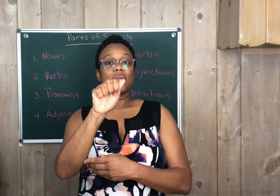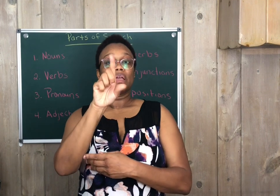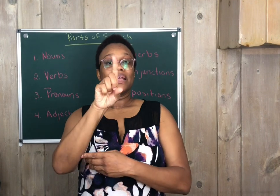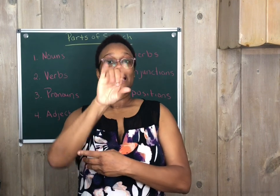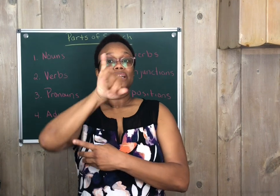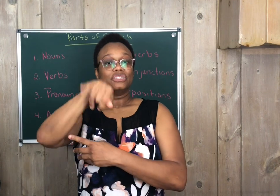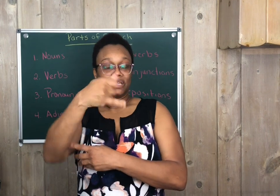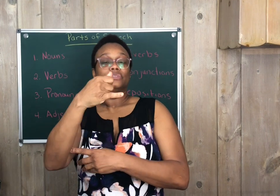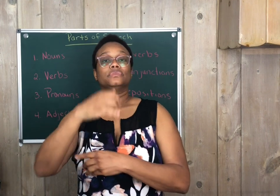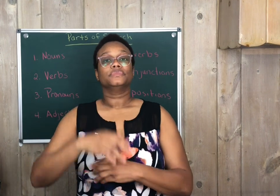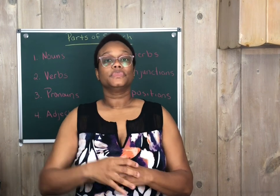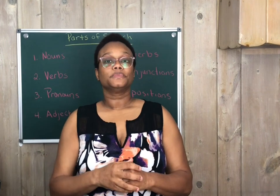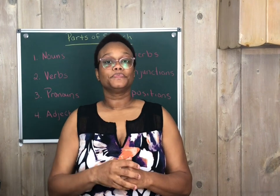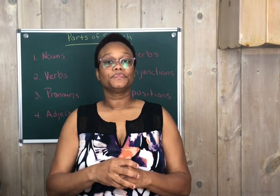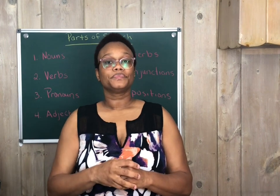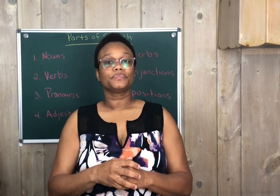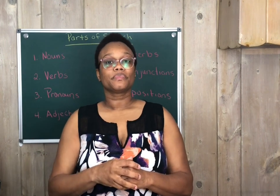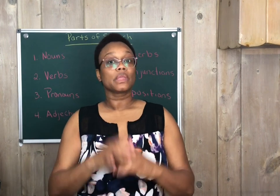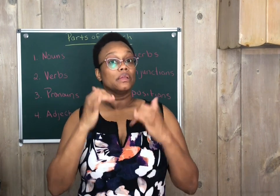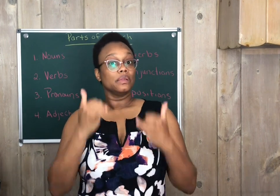The next group are adjectives